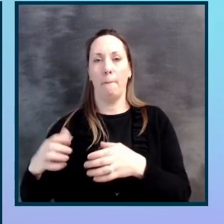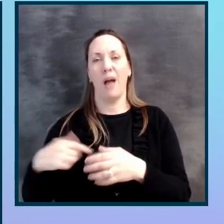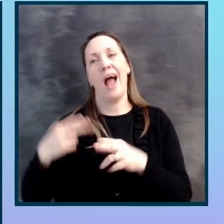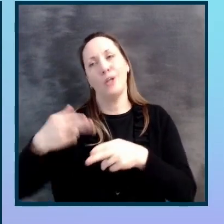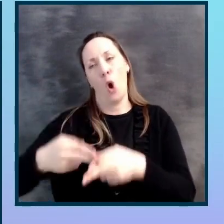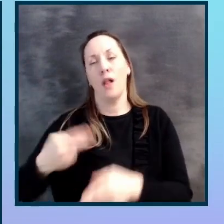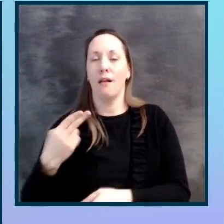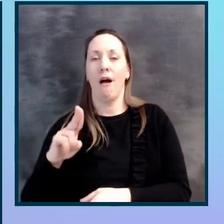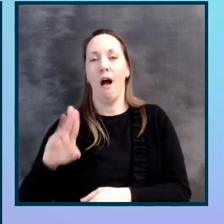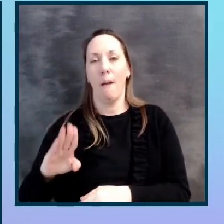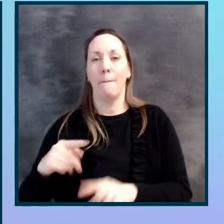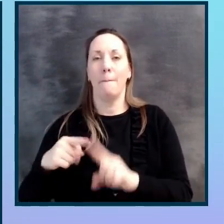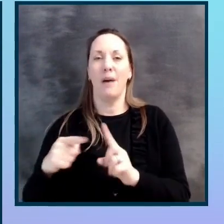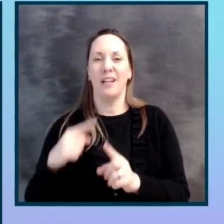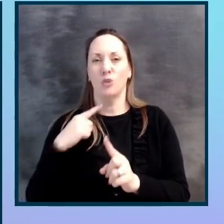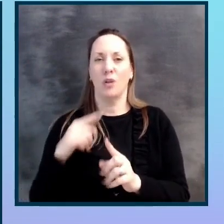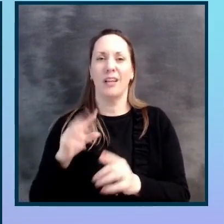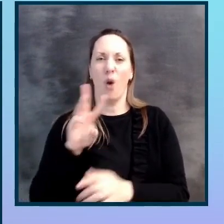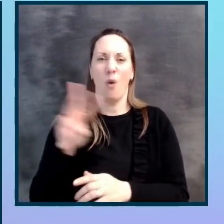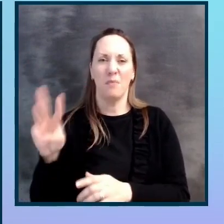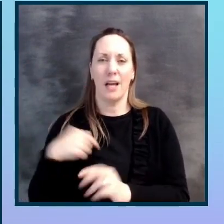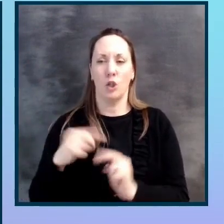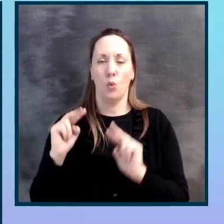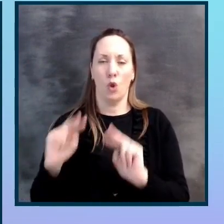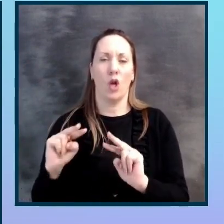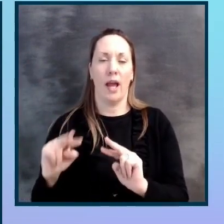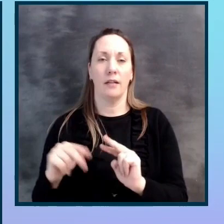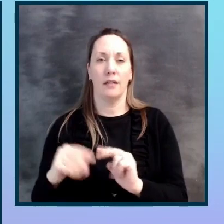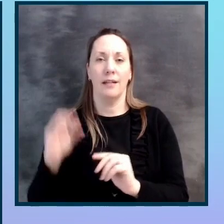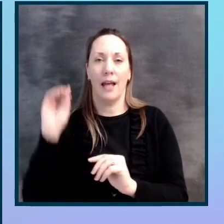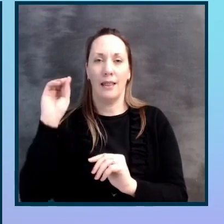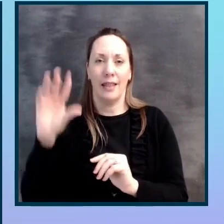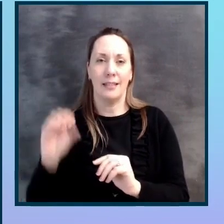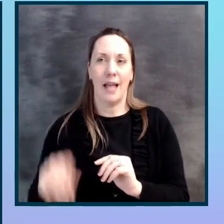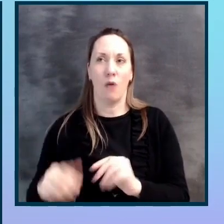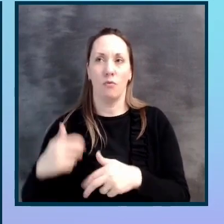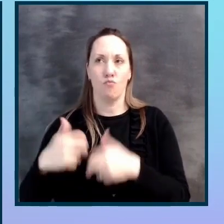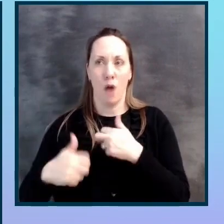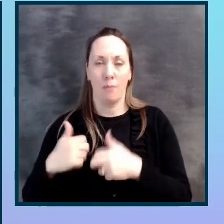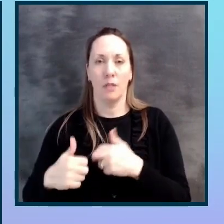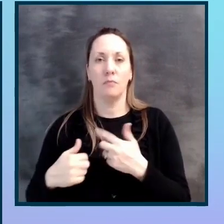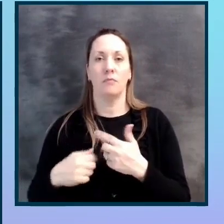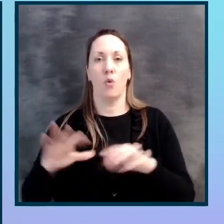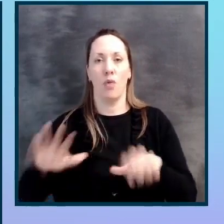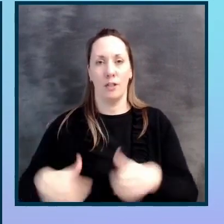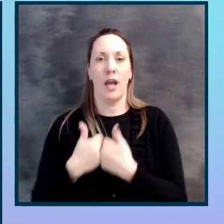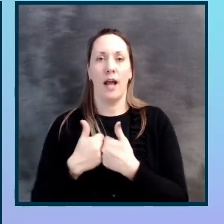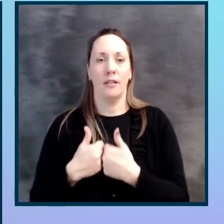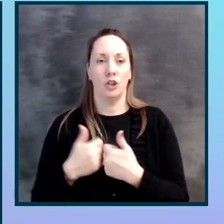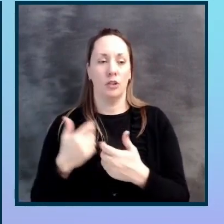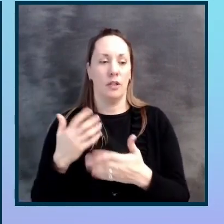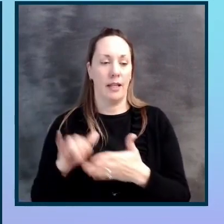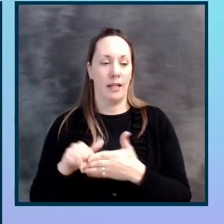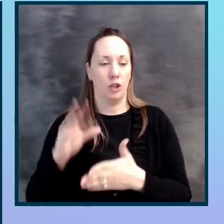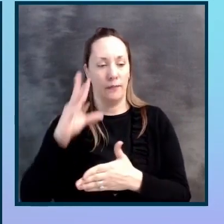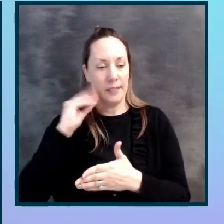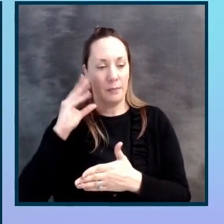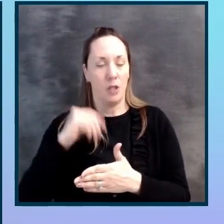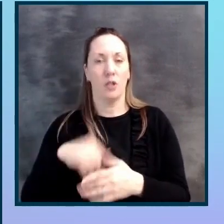but it's a site that you can go to that lists out the problems or the challenges or issues that you've run into it. It rates them